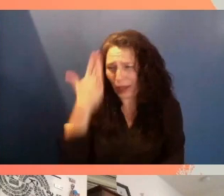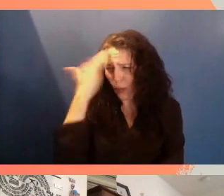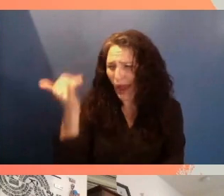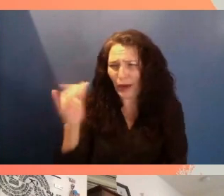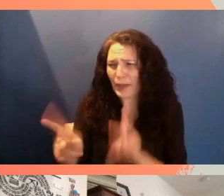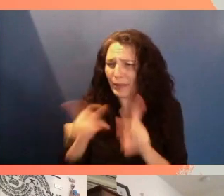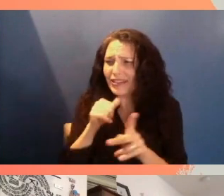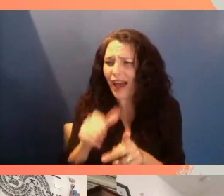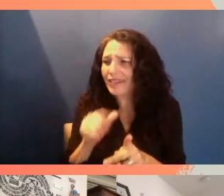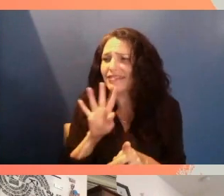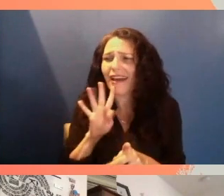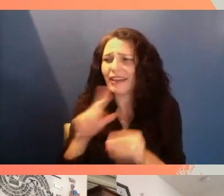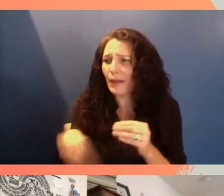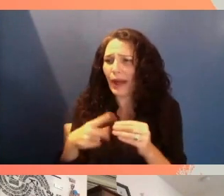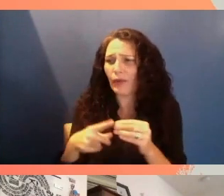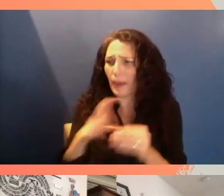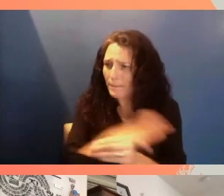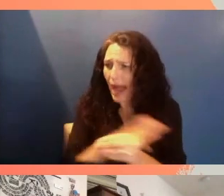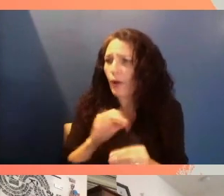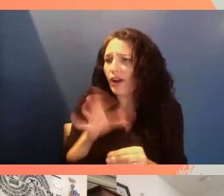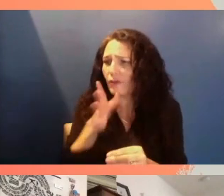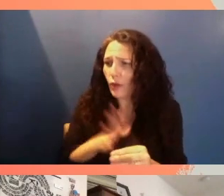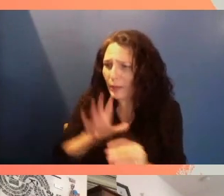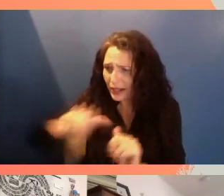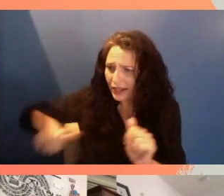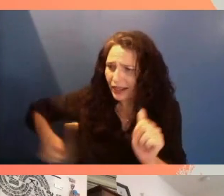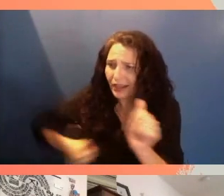So that's kind of how we ended up there.